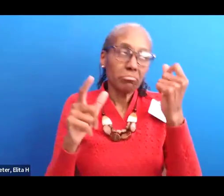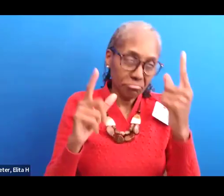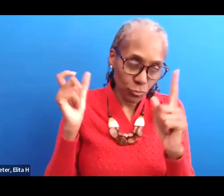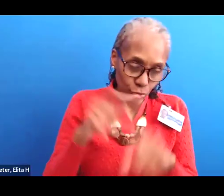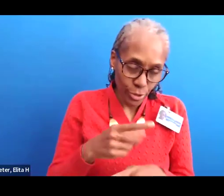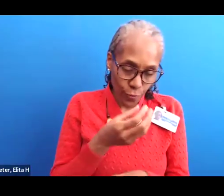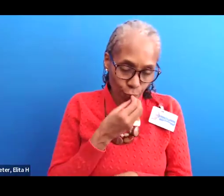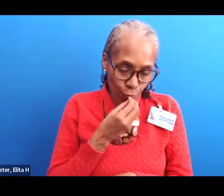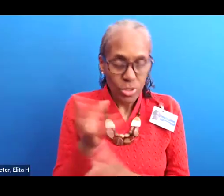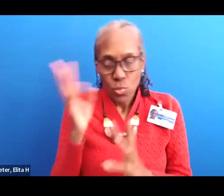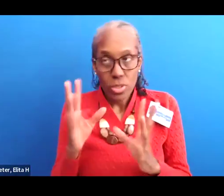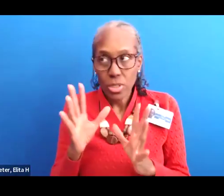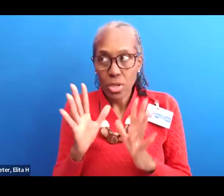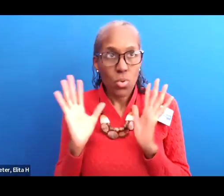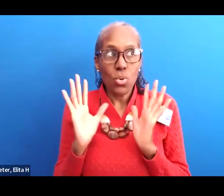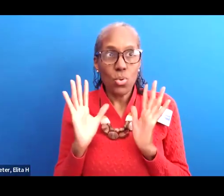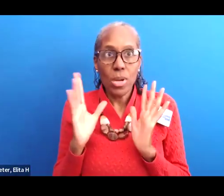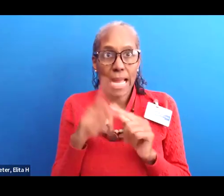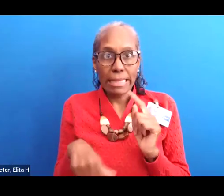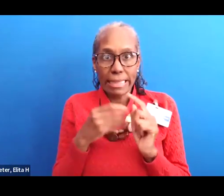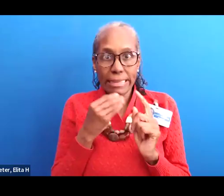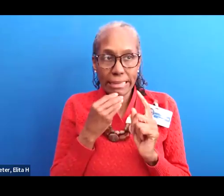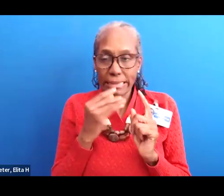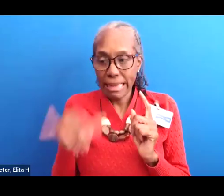worried about, “Oh, I can't eat this and I can't eat that.”